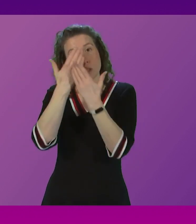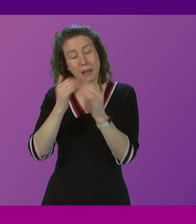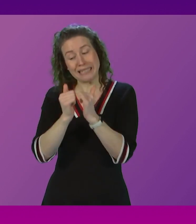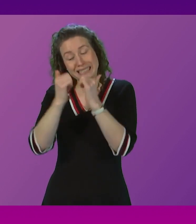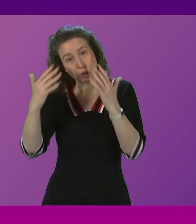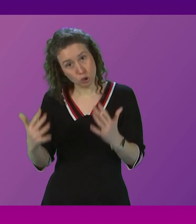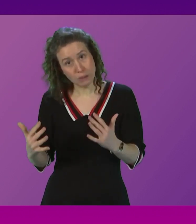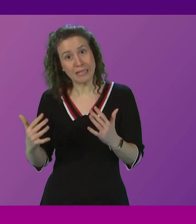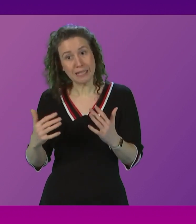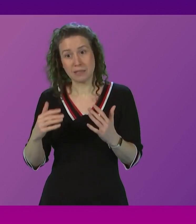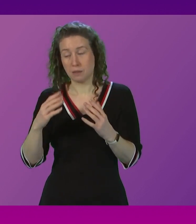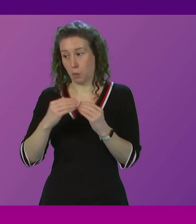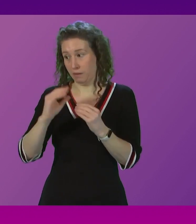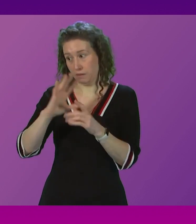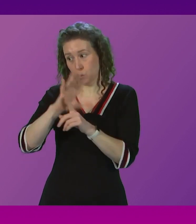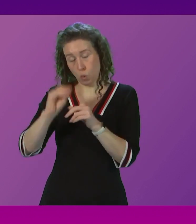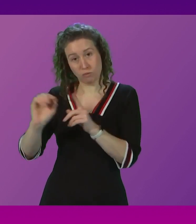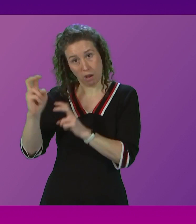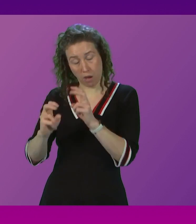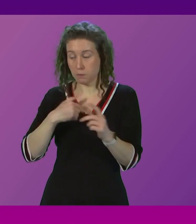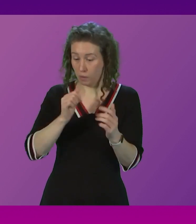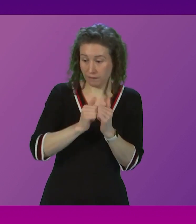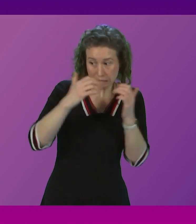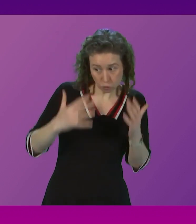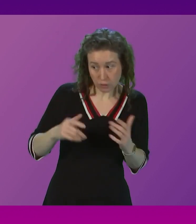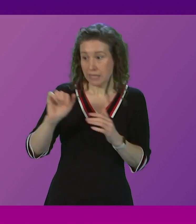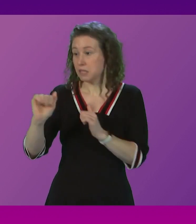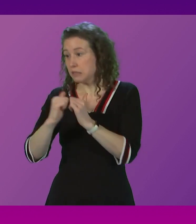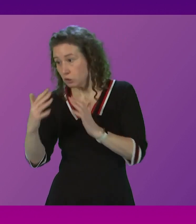the arguments that the Tories have put forward, many of which have been